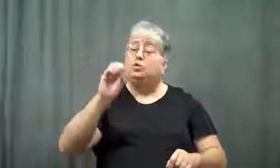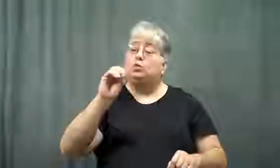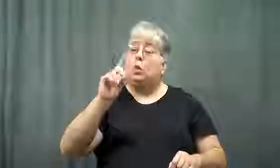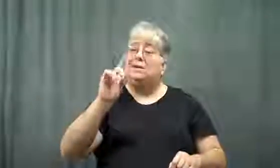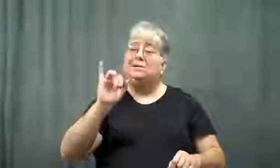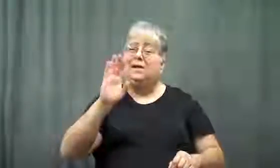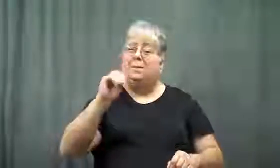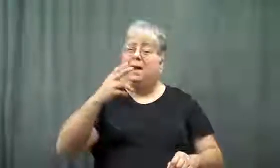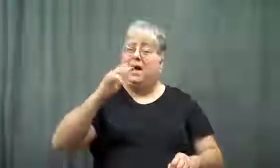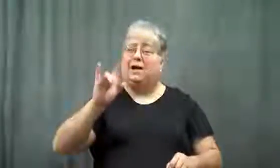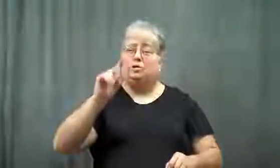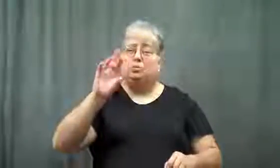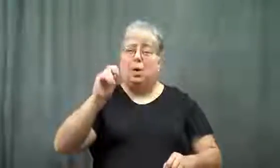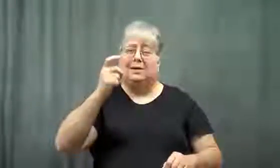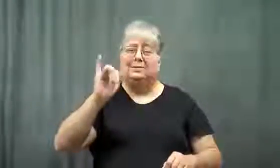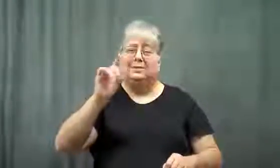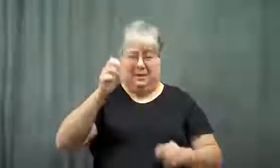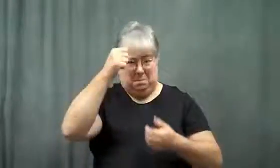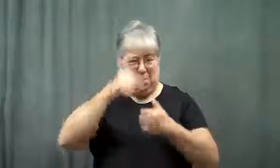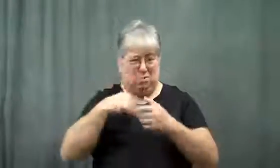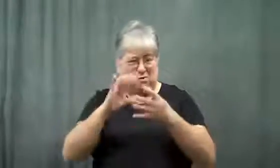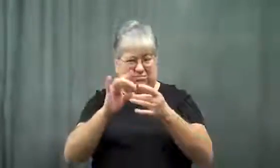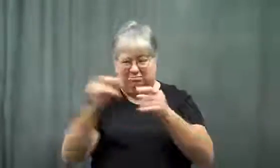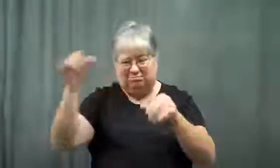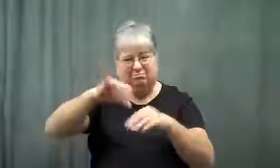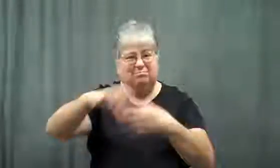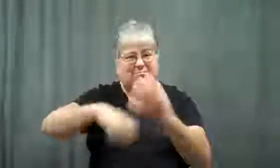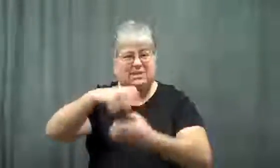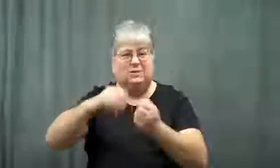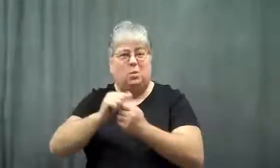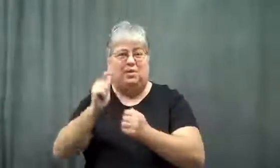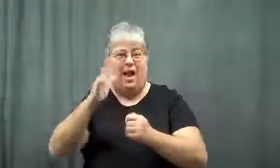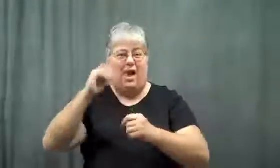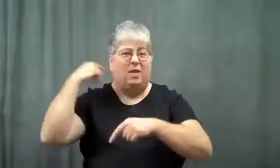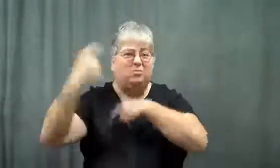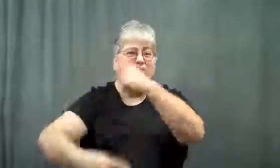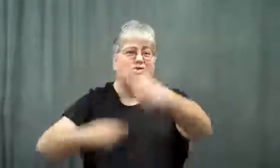Remember the sodium hydroxide mixed in the grind drum?